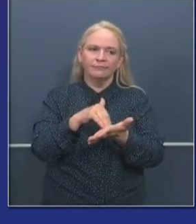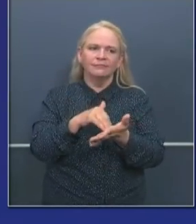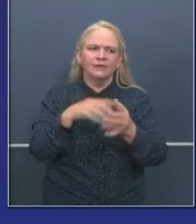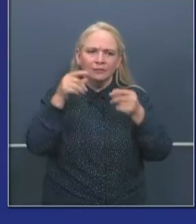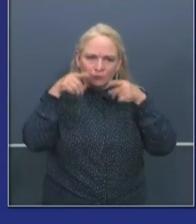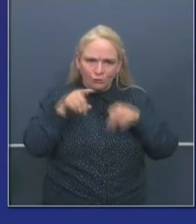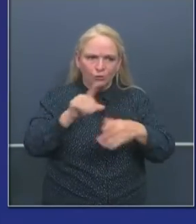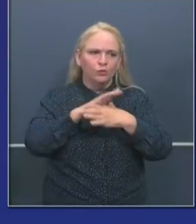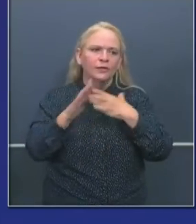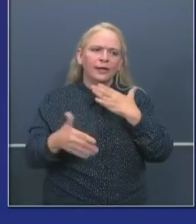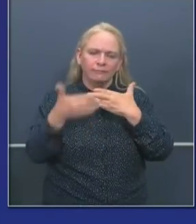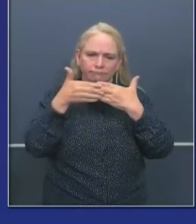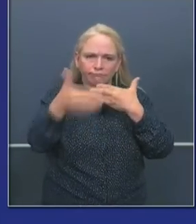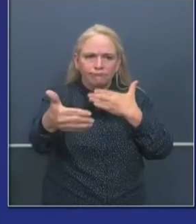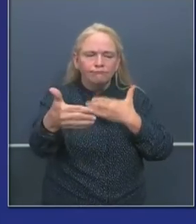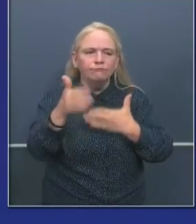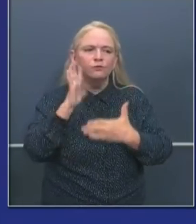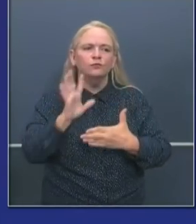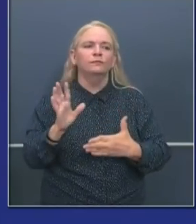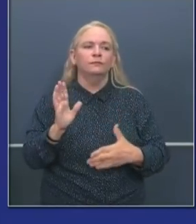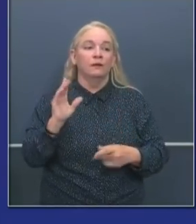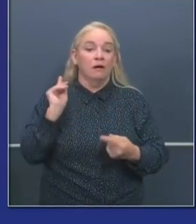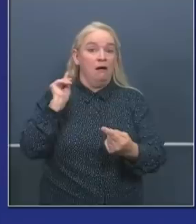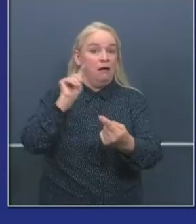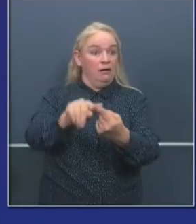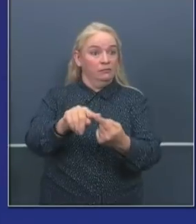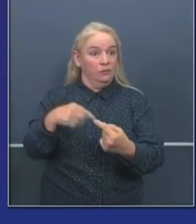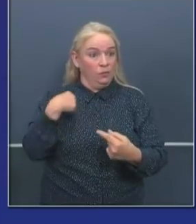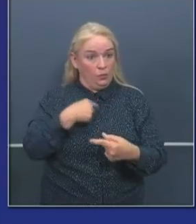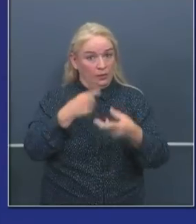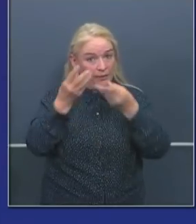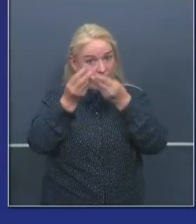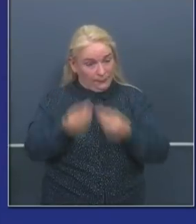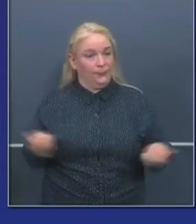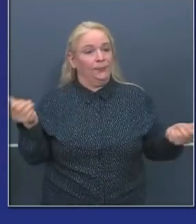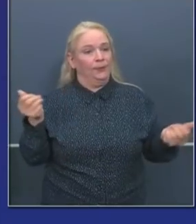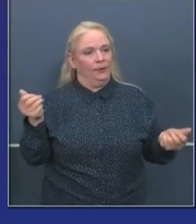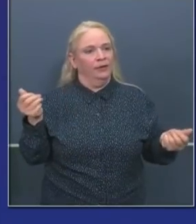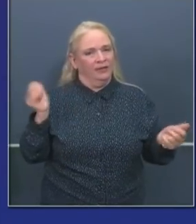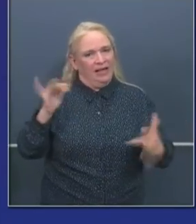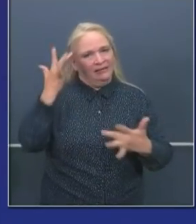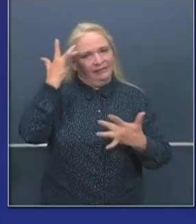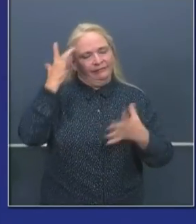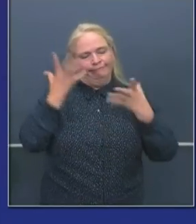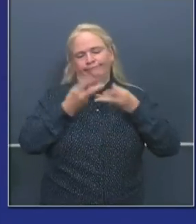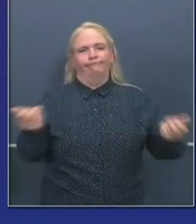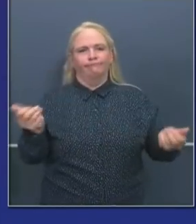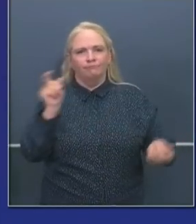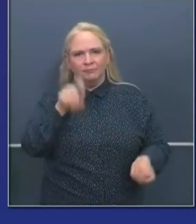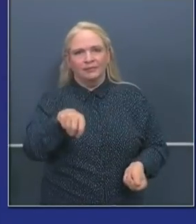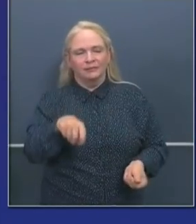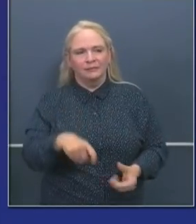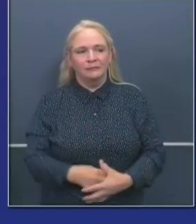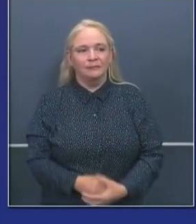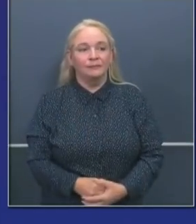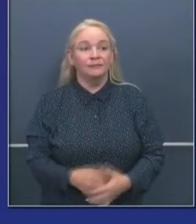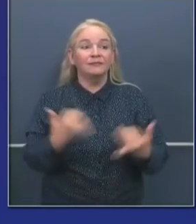WE WANT TO GET THIS DONE BEFORE THE FOURTH OF JULY HOLIDAY WEEKEND AND WELL BEYOND THAT WE'LL MITIGATE THE SPREAD OF